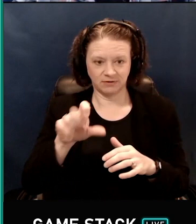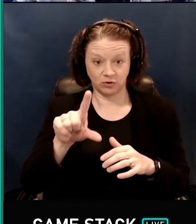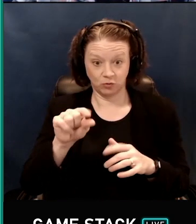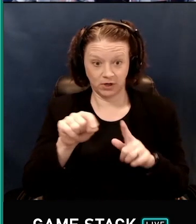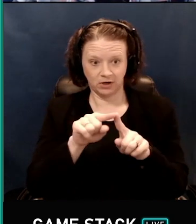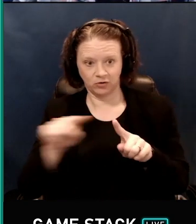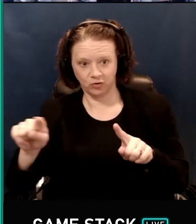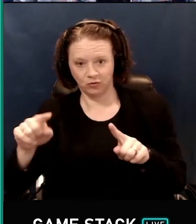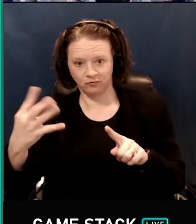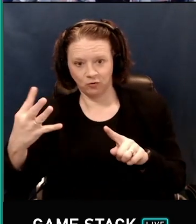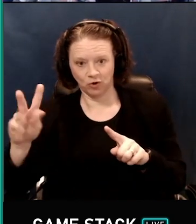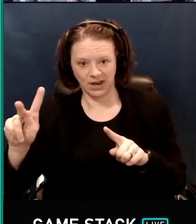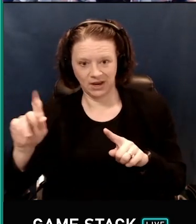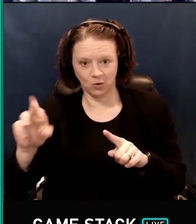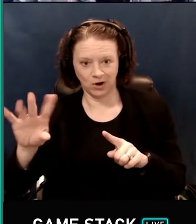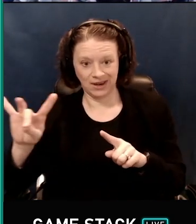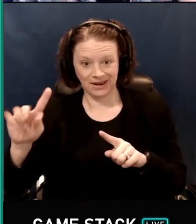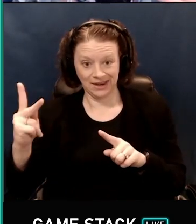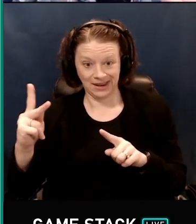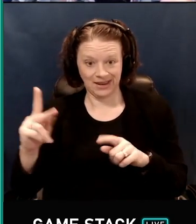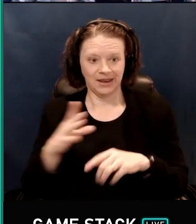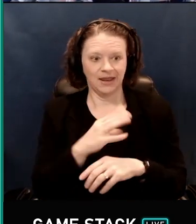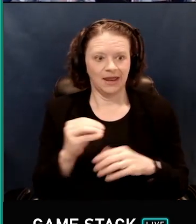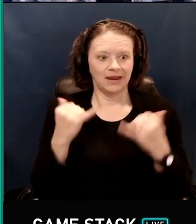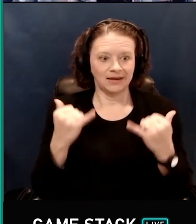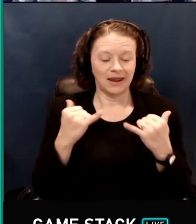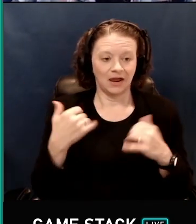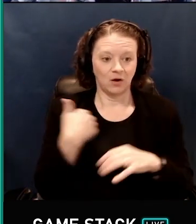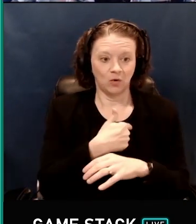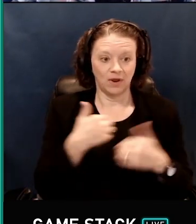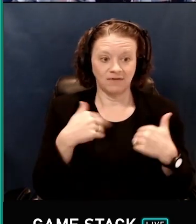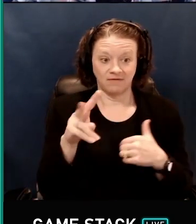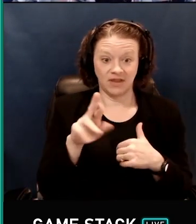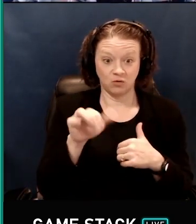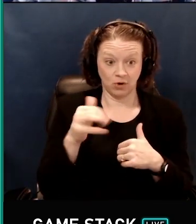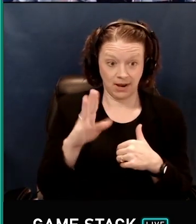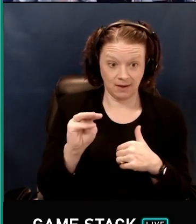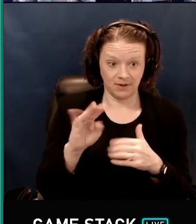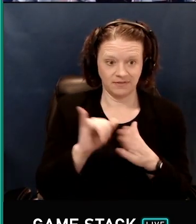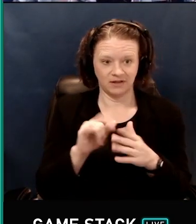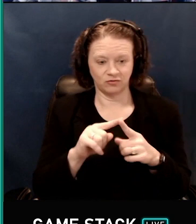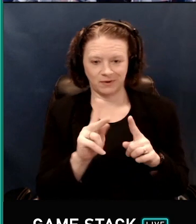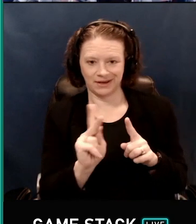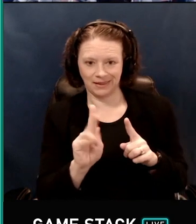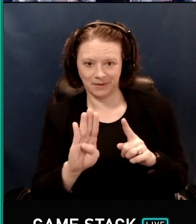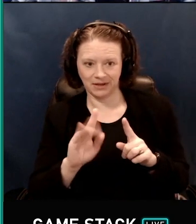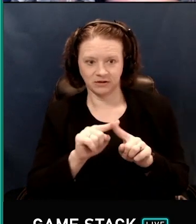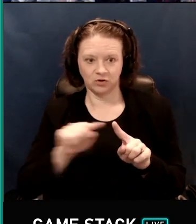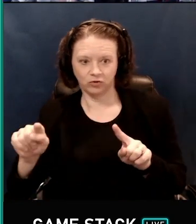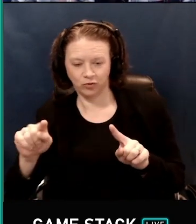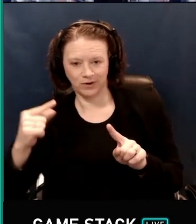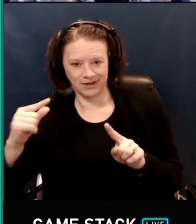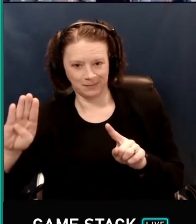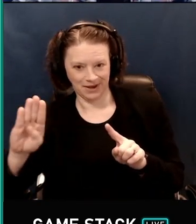to megabytes to gigabytes, and the one that we really care about right now, for current storage, is IO speeds have made this leap as well,